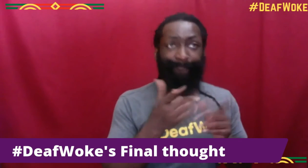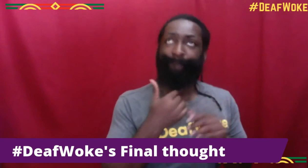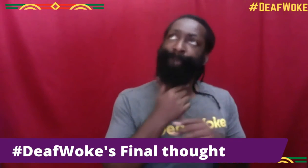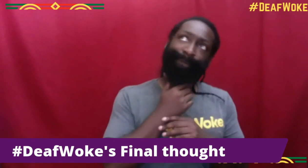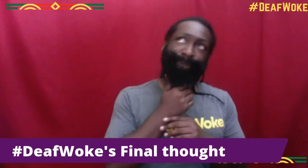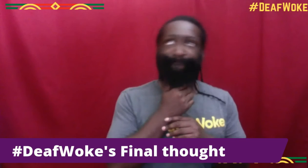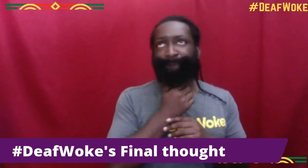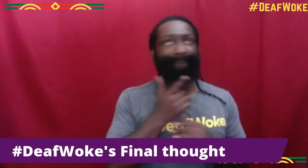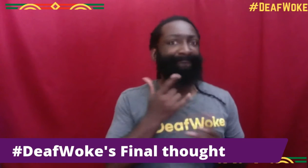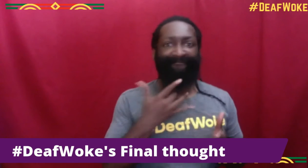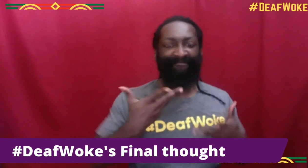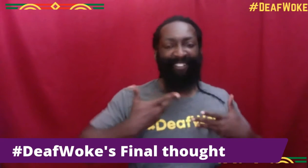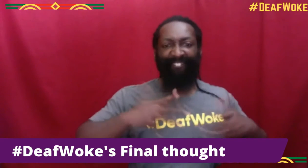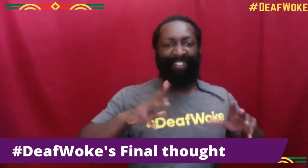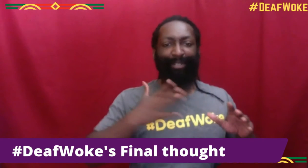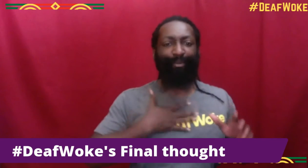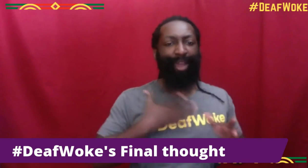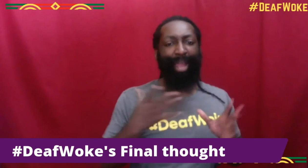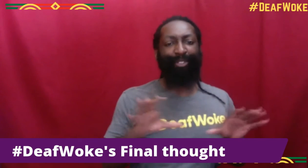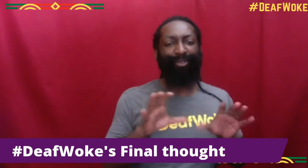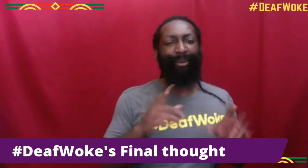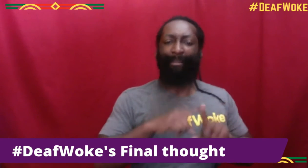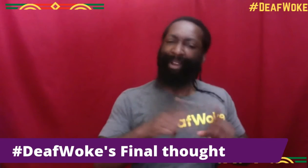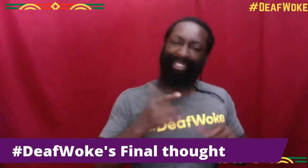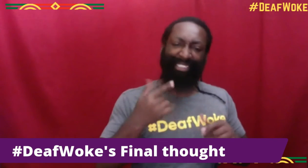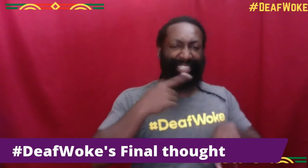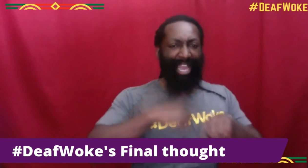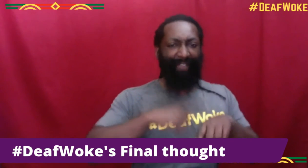to a different degree and then you're on that track